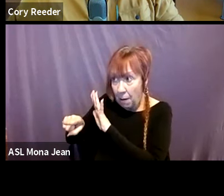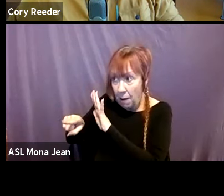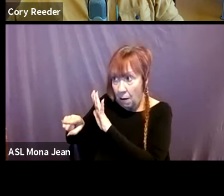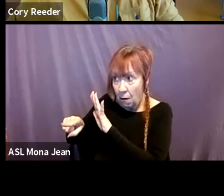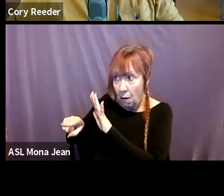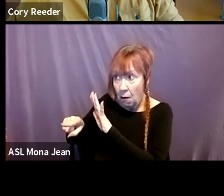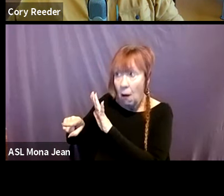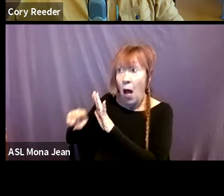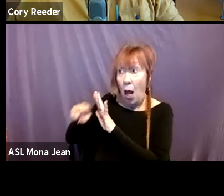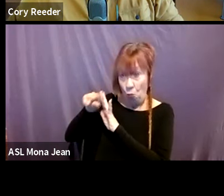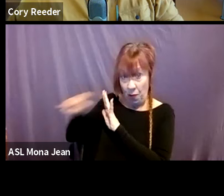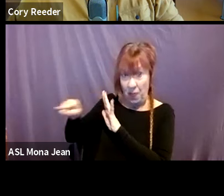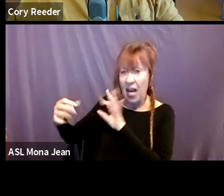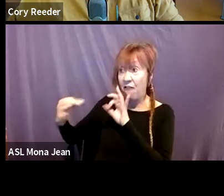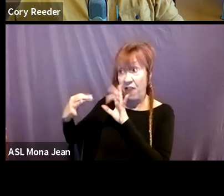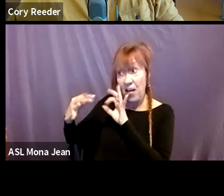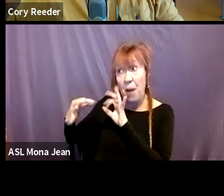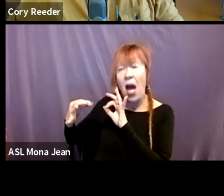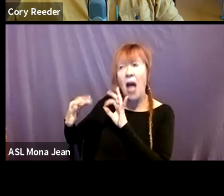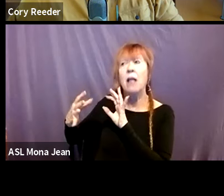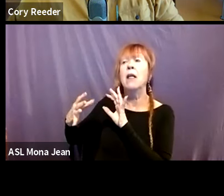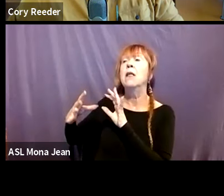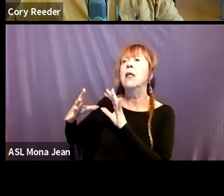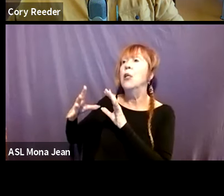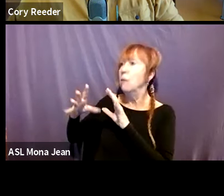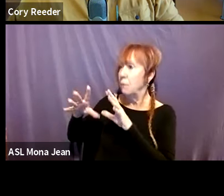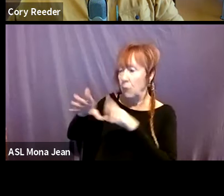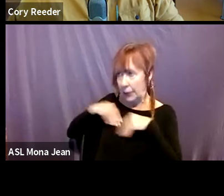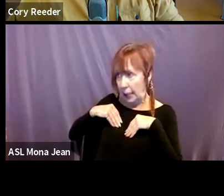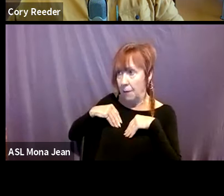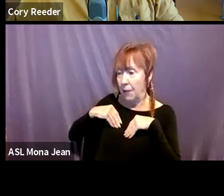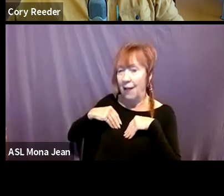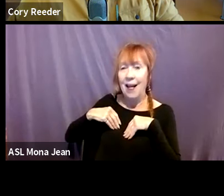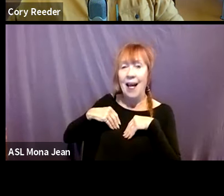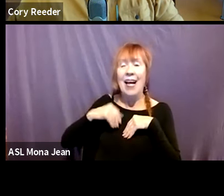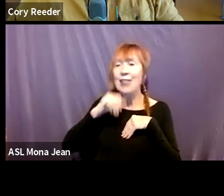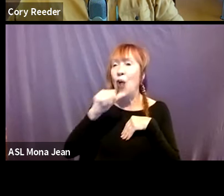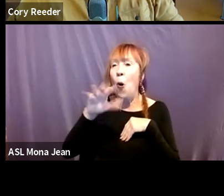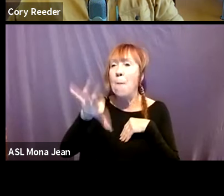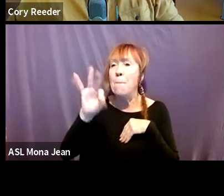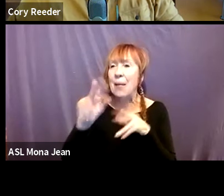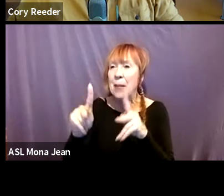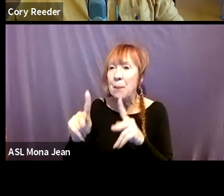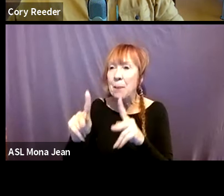You know, this does mean just find the people that love your work, but find the people that you really respect,